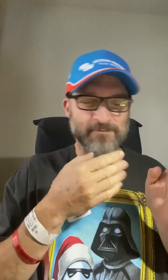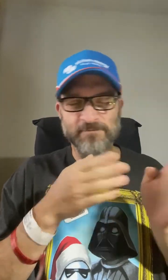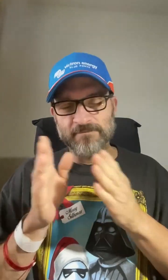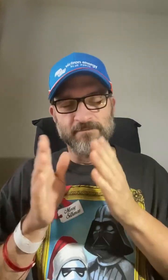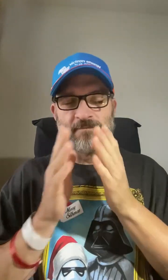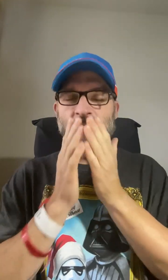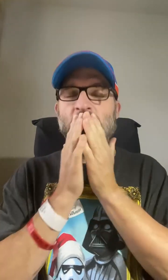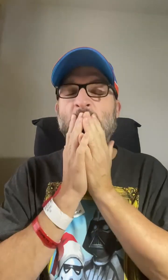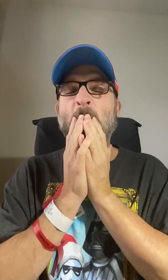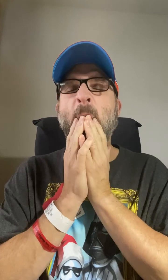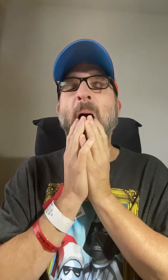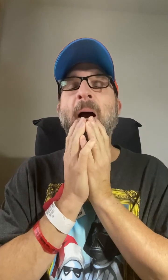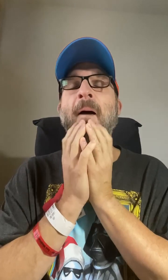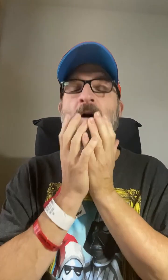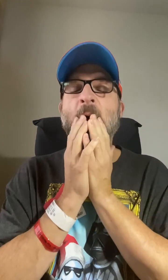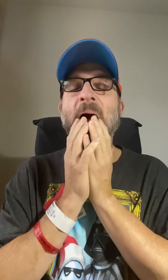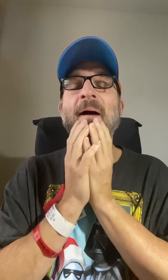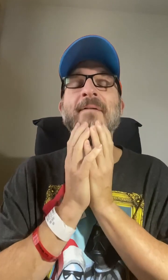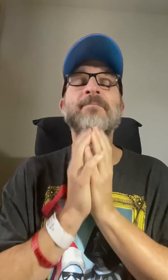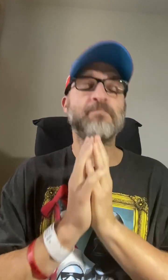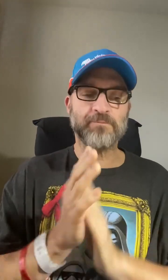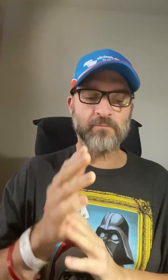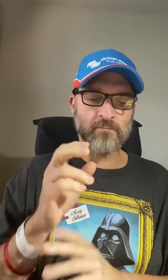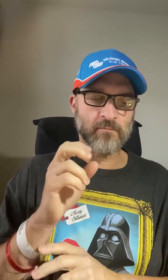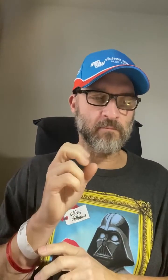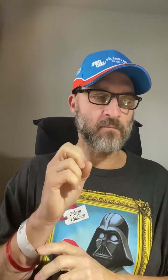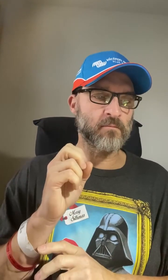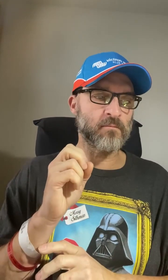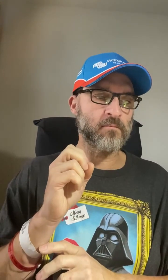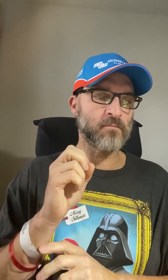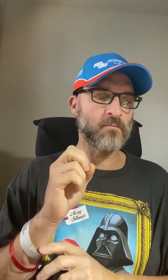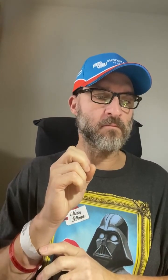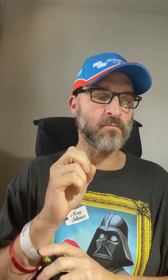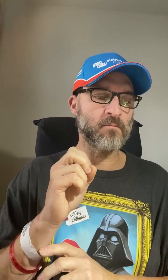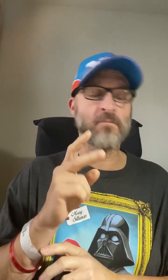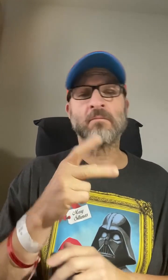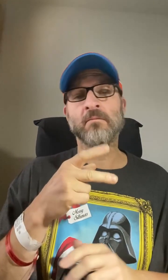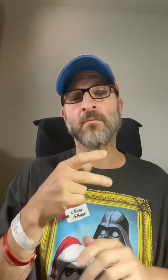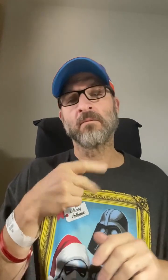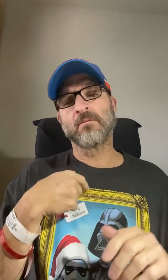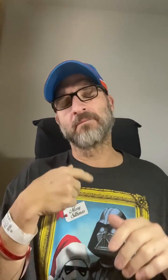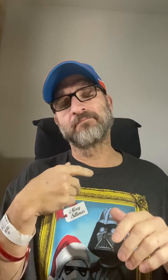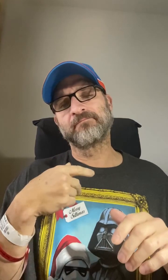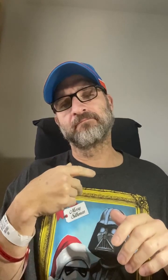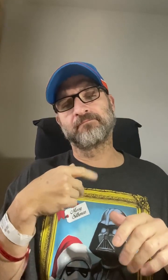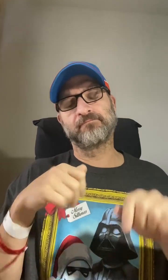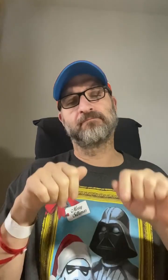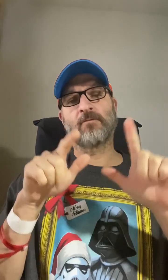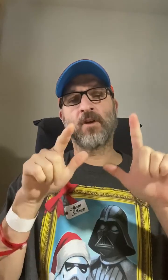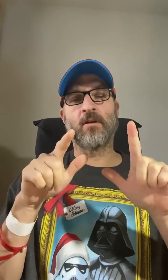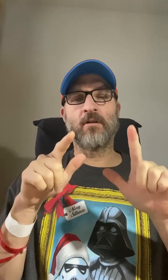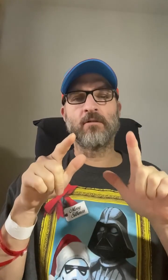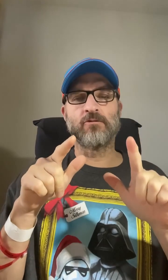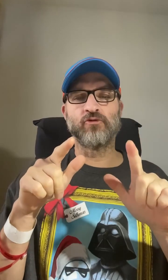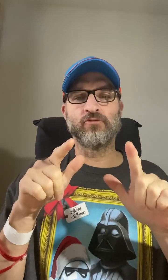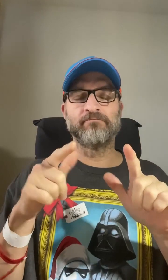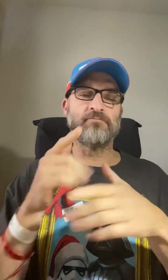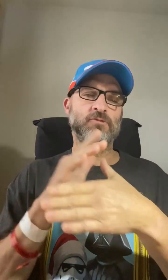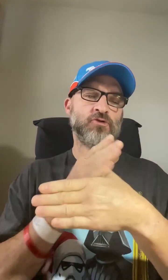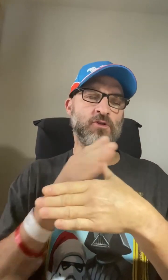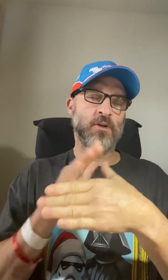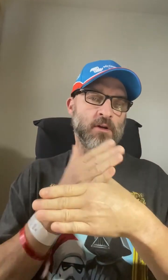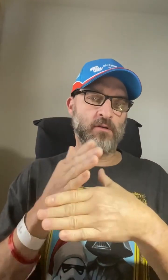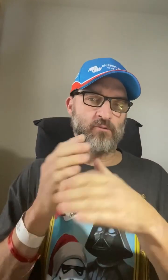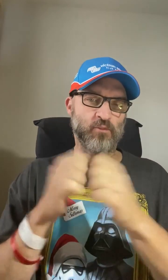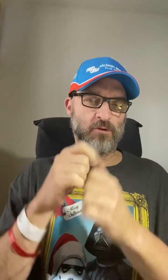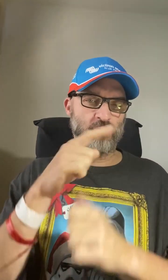Ok. I'm vlogging to share with you.